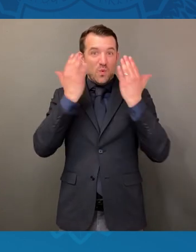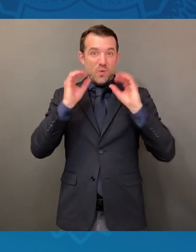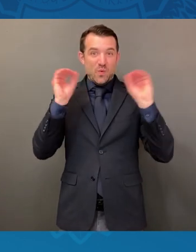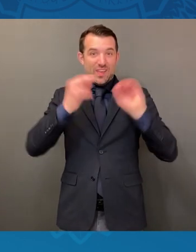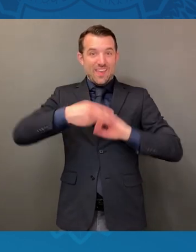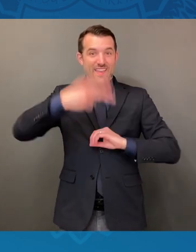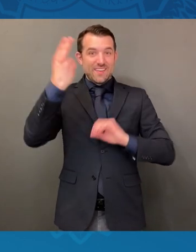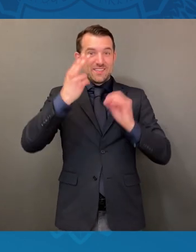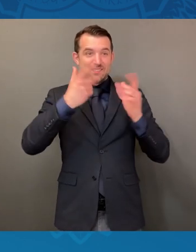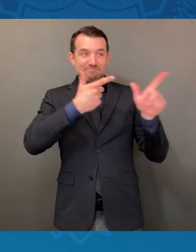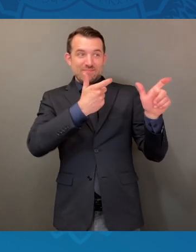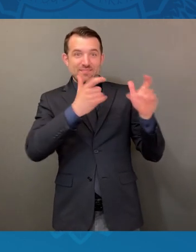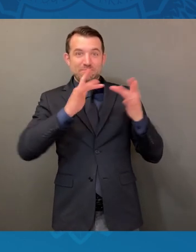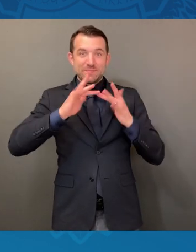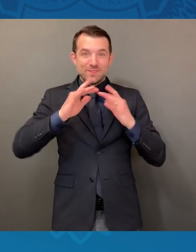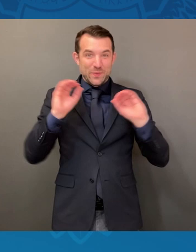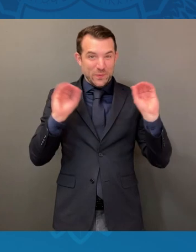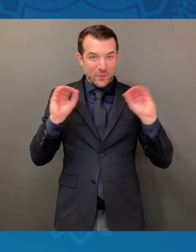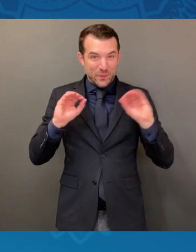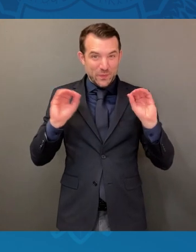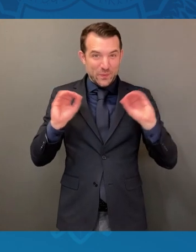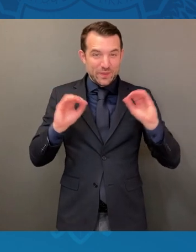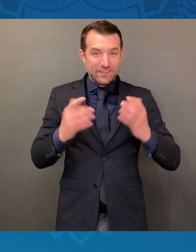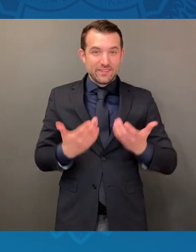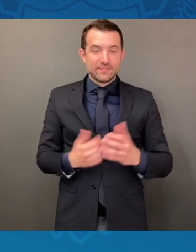Far too many of our fellow Americans